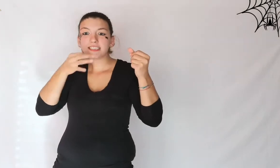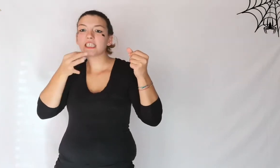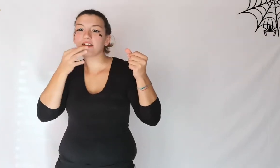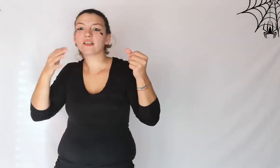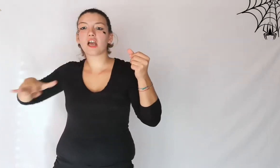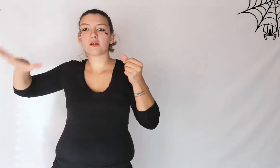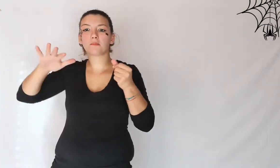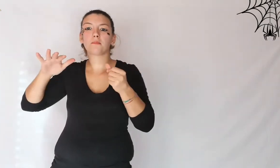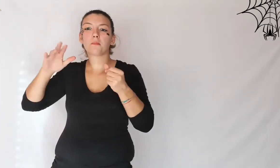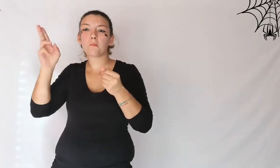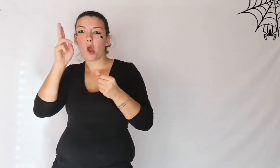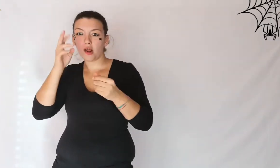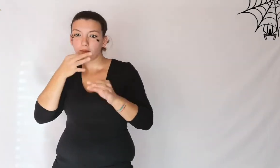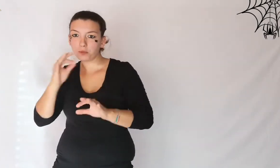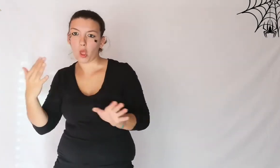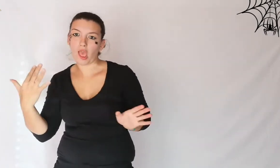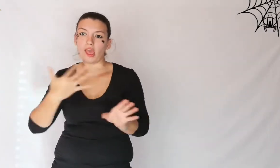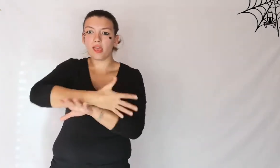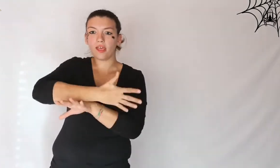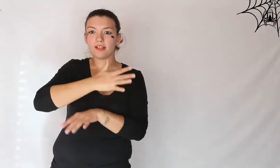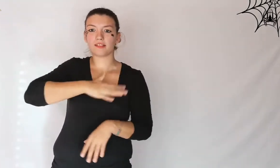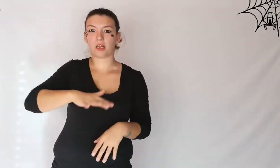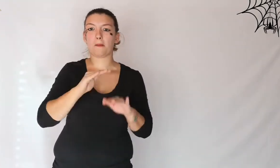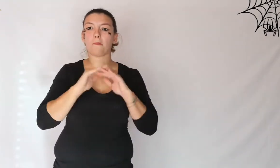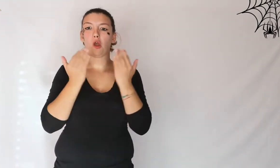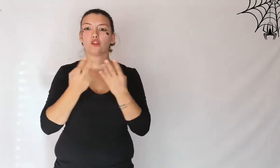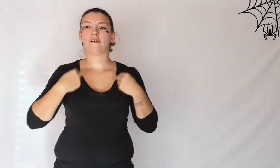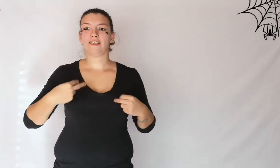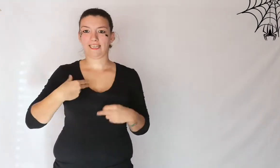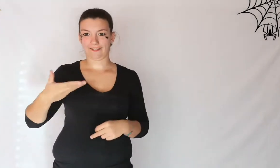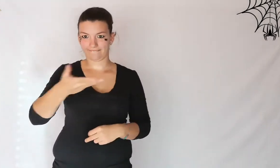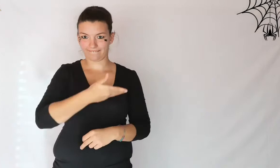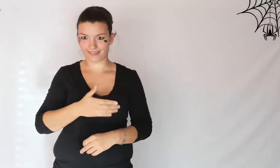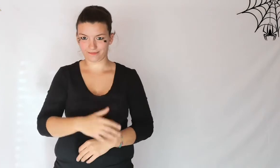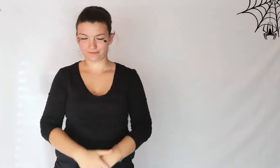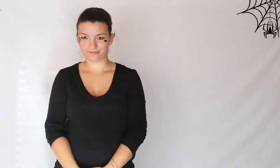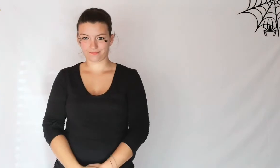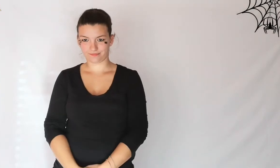allowing the dead to cross into the world of the living.